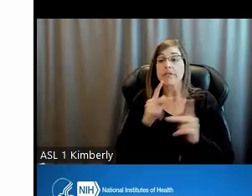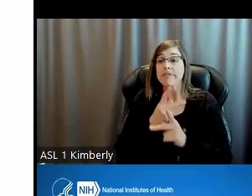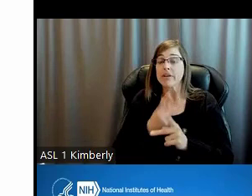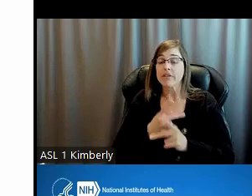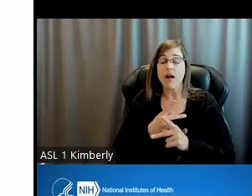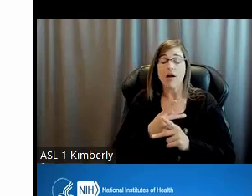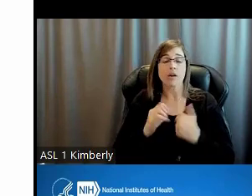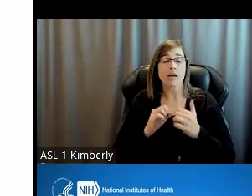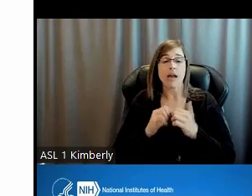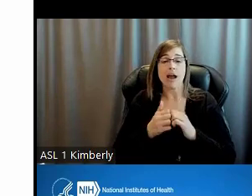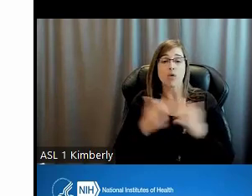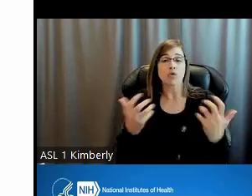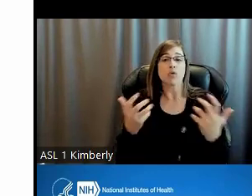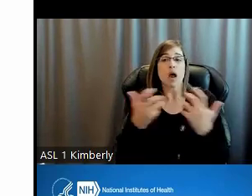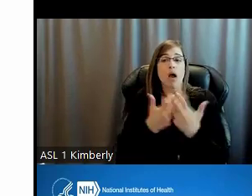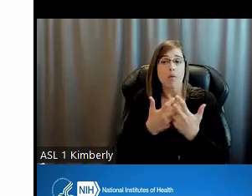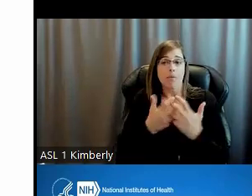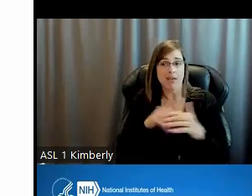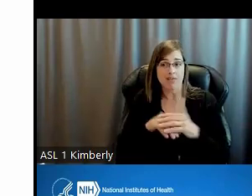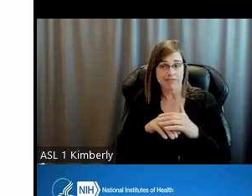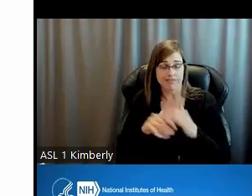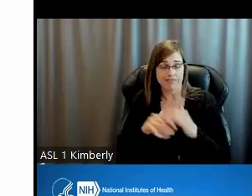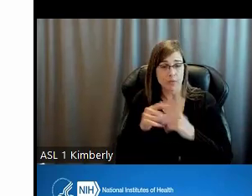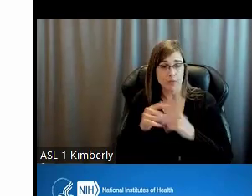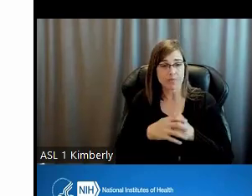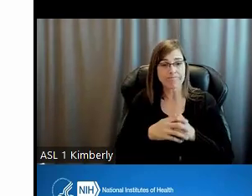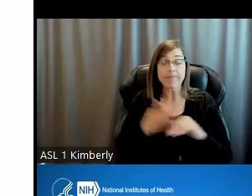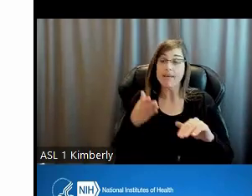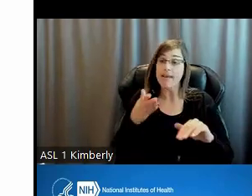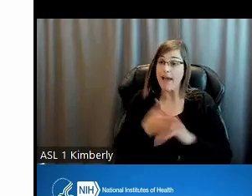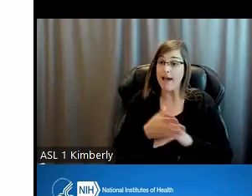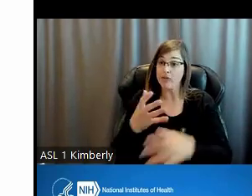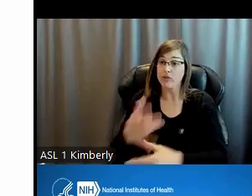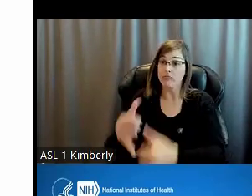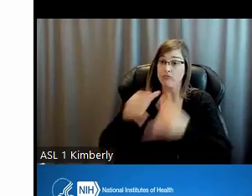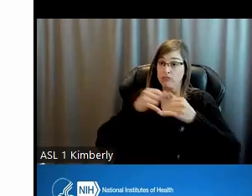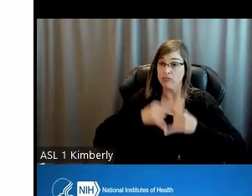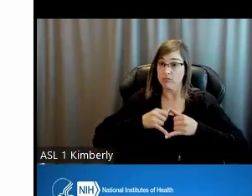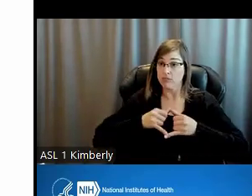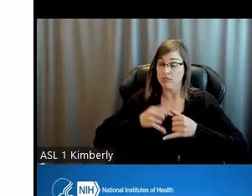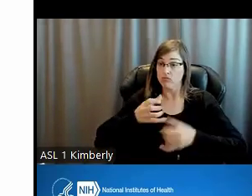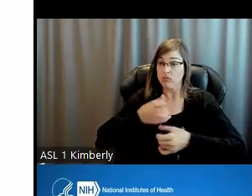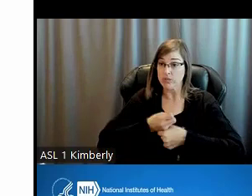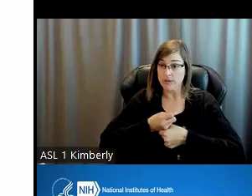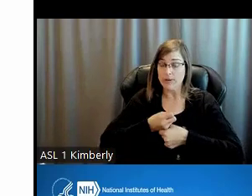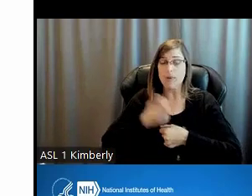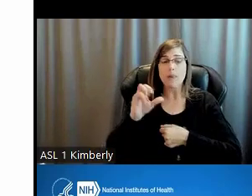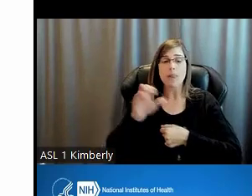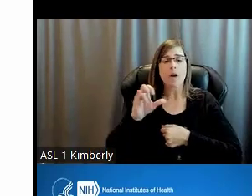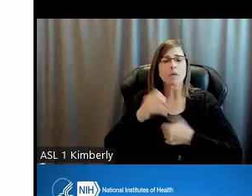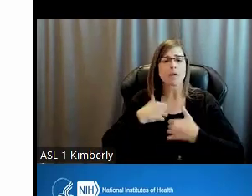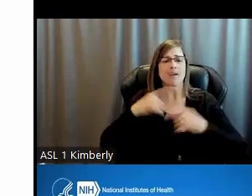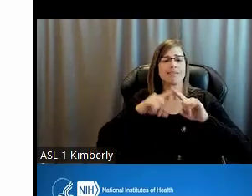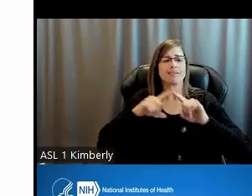to accommodate you. After you get the award, there are also various flavors of supplements.